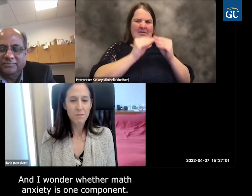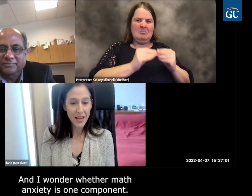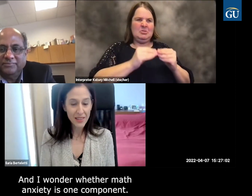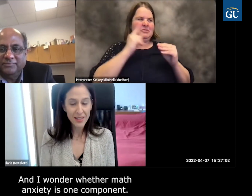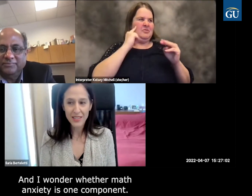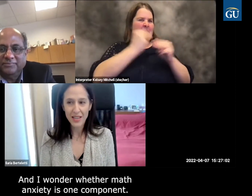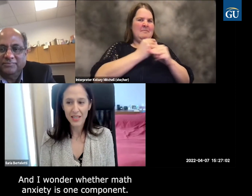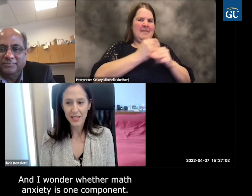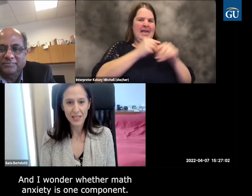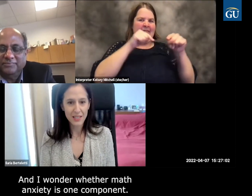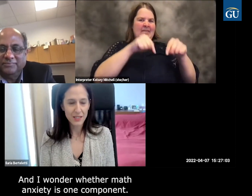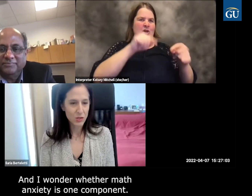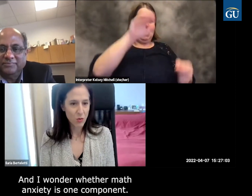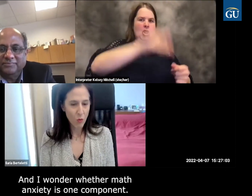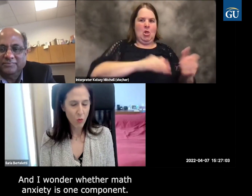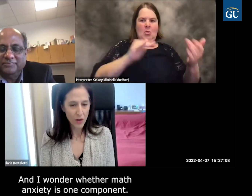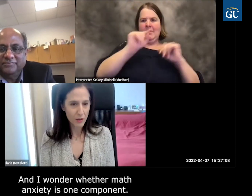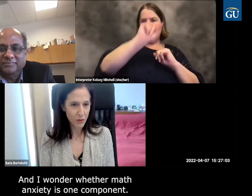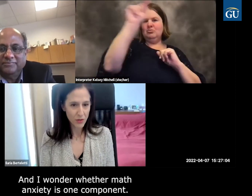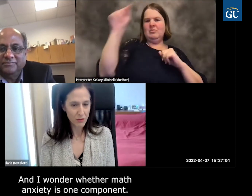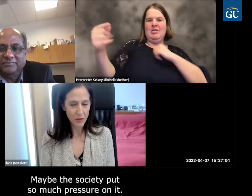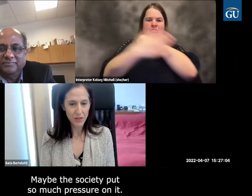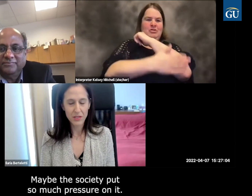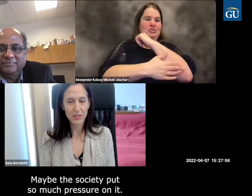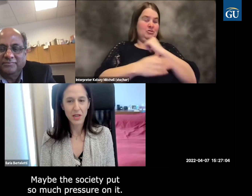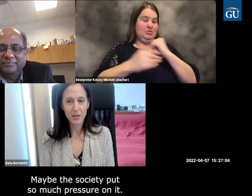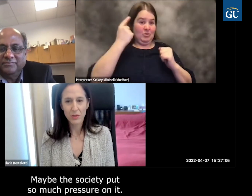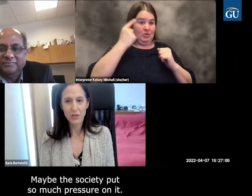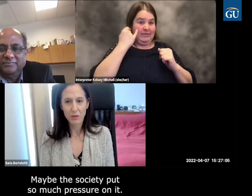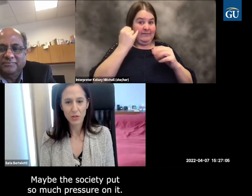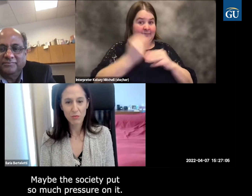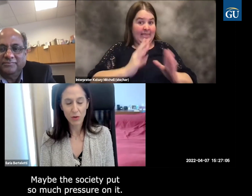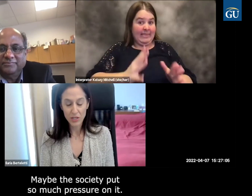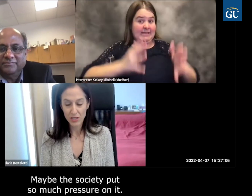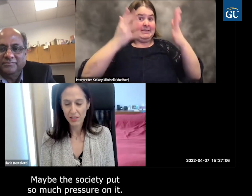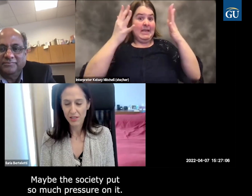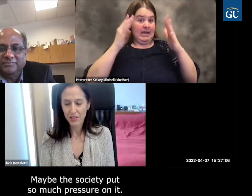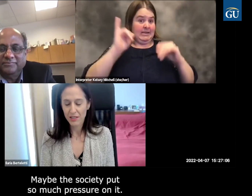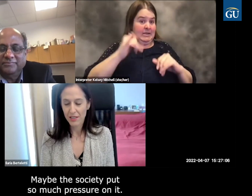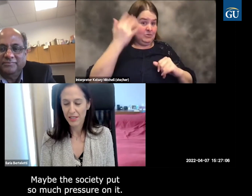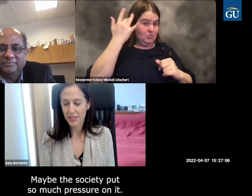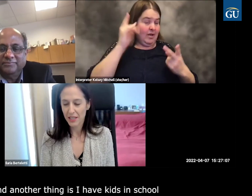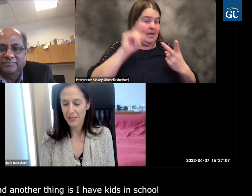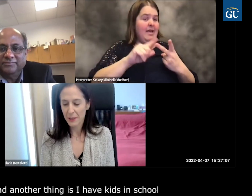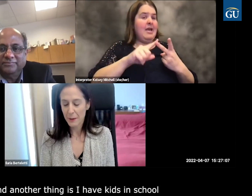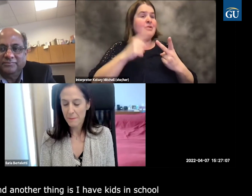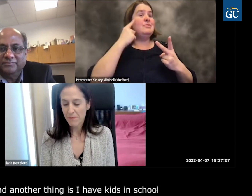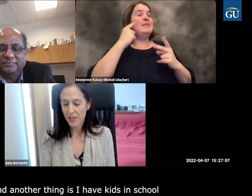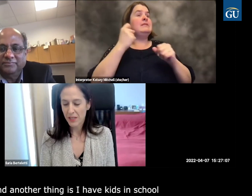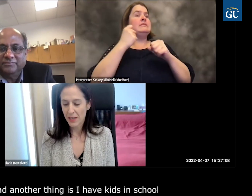math anxiety is one component maybe the society puts so much pressure on on it